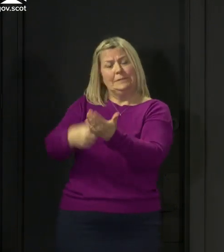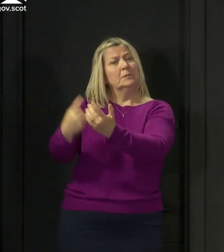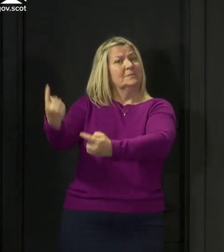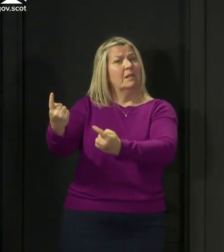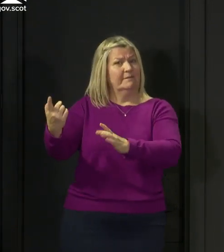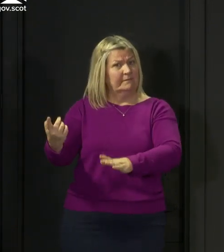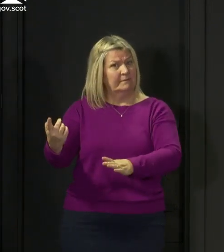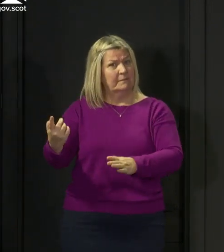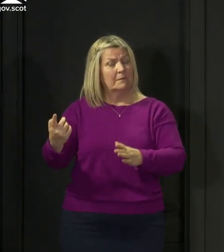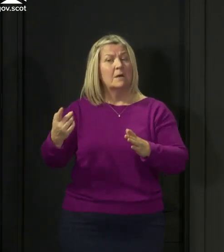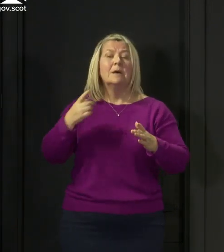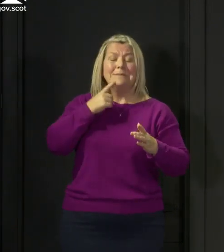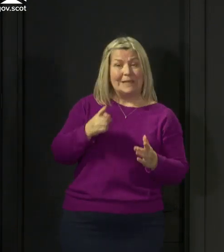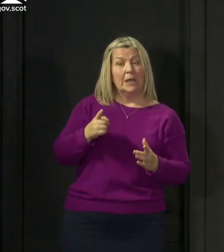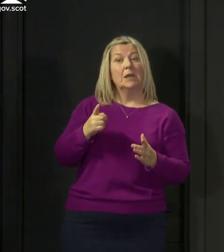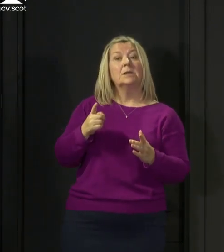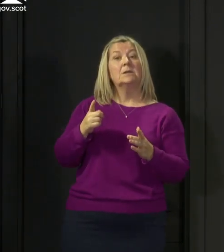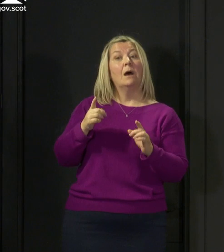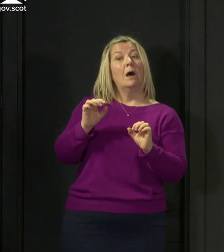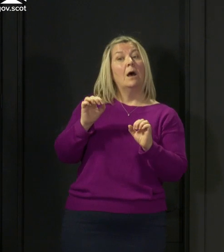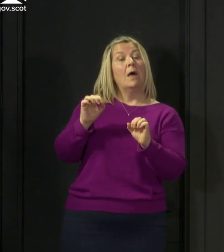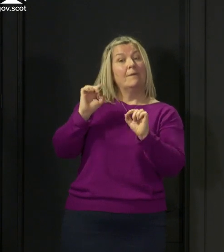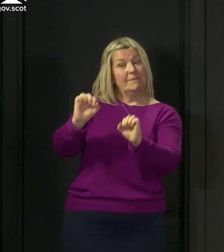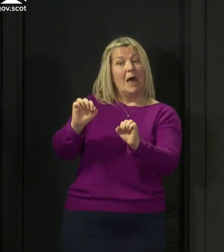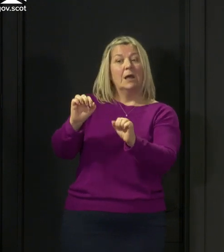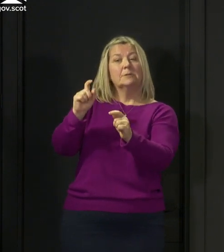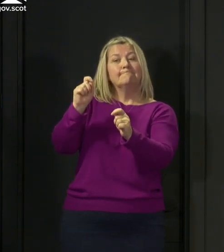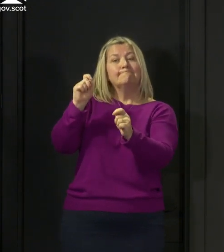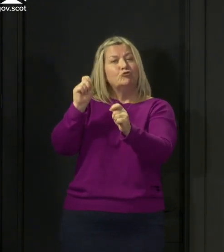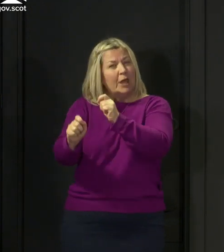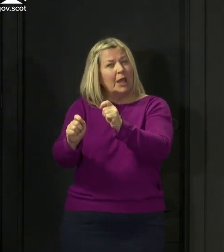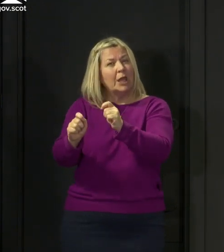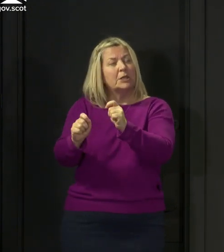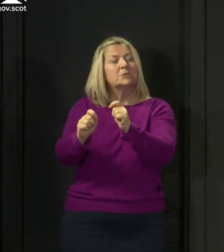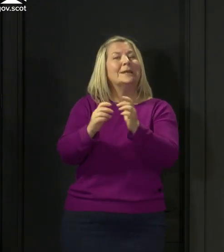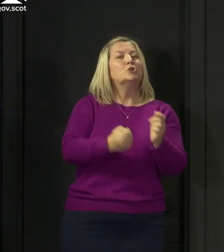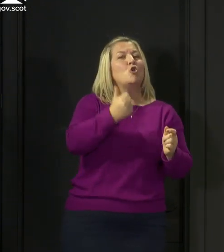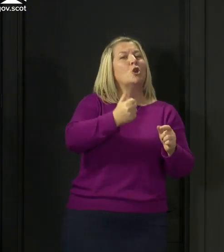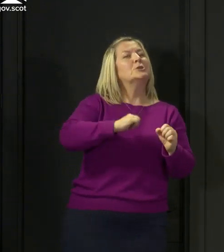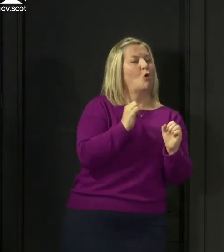now are premature for Scotland, and that's why I'm not taking the same steps right now.